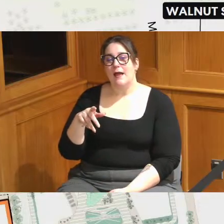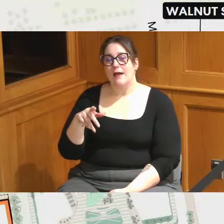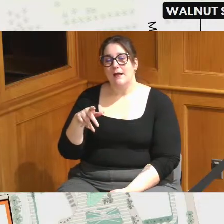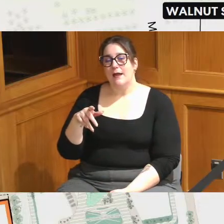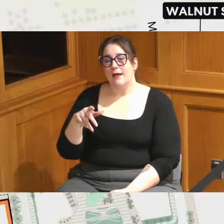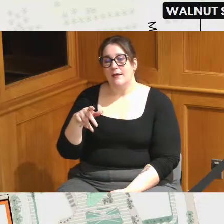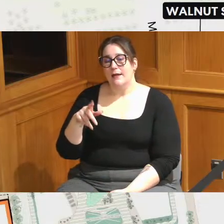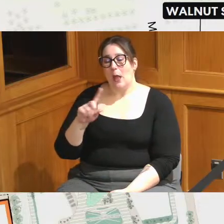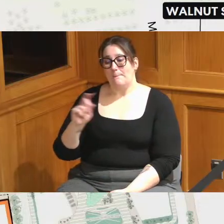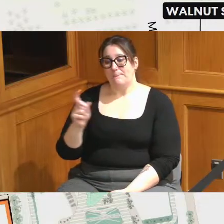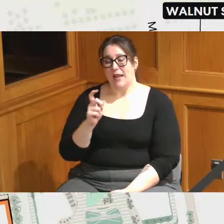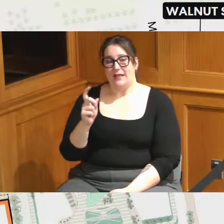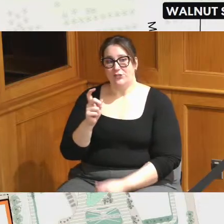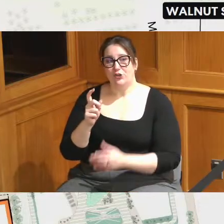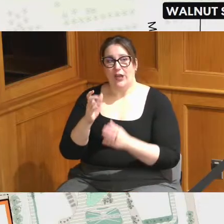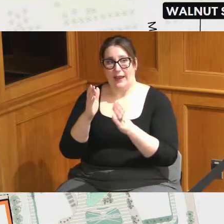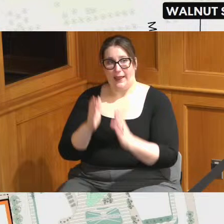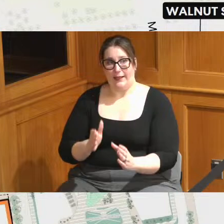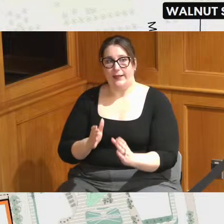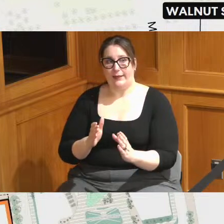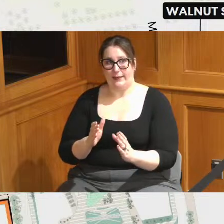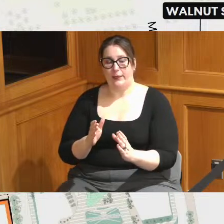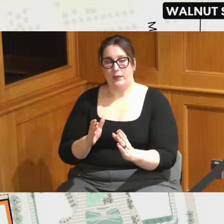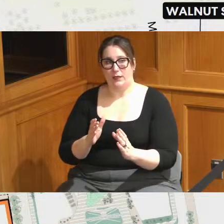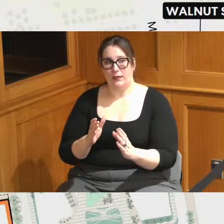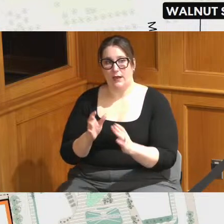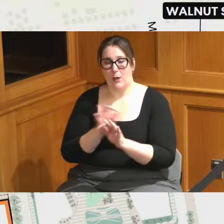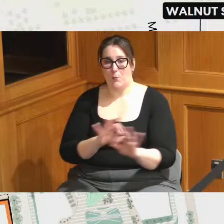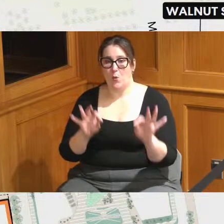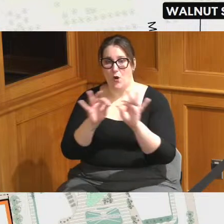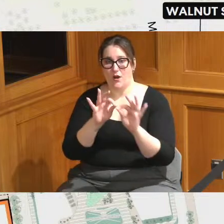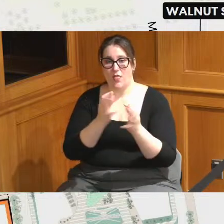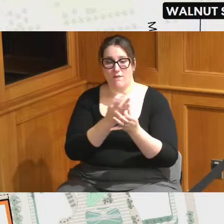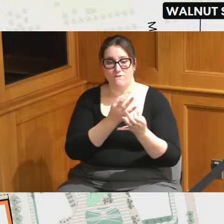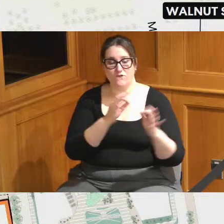through the block to better unify the key cultural assets, the Freedom Center, the Brady Center,